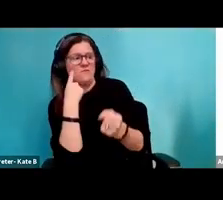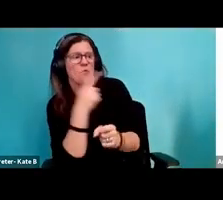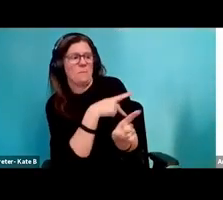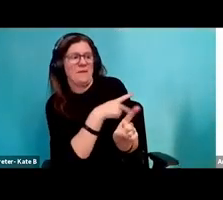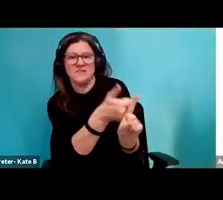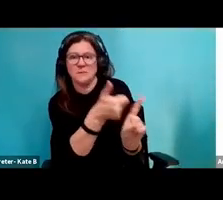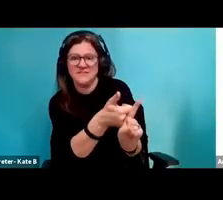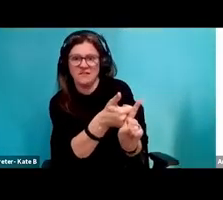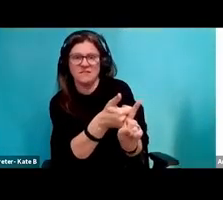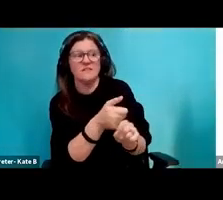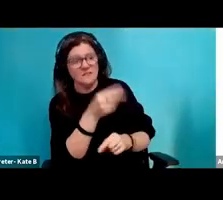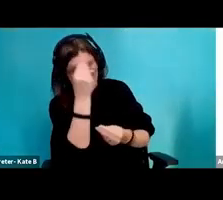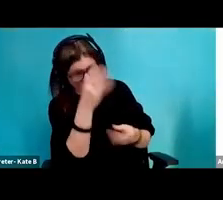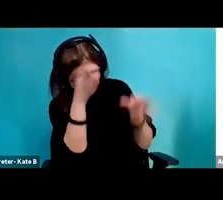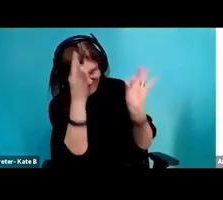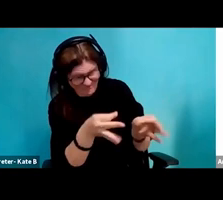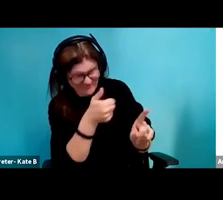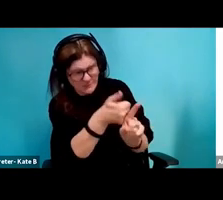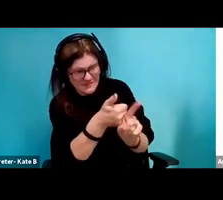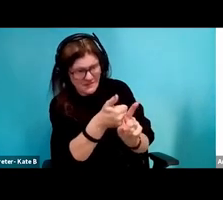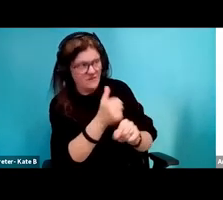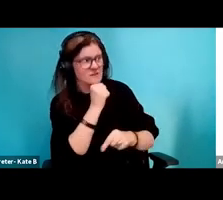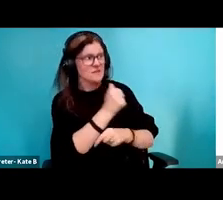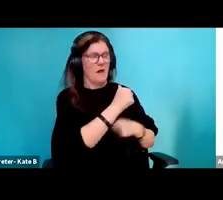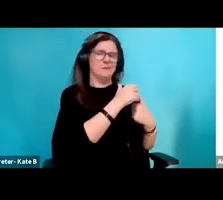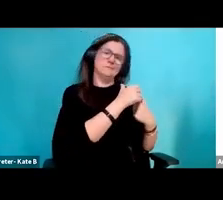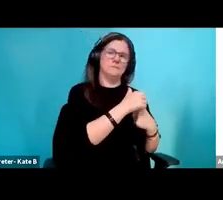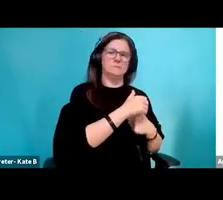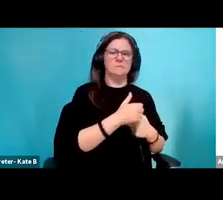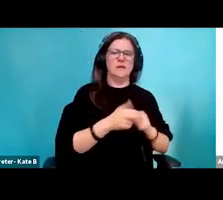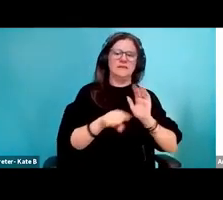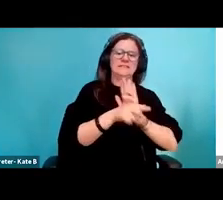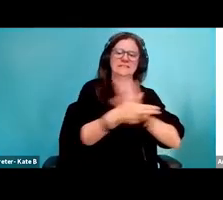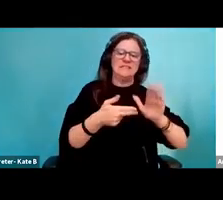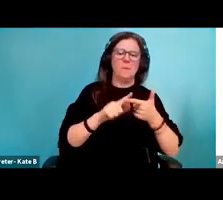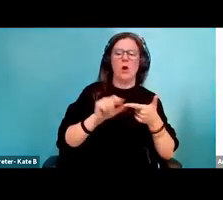for informed decision-making rather than based purely on stigma or stereotypes.